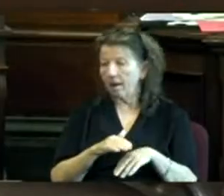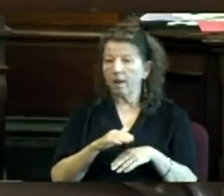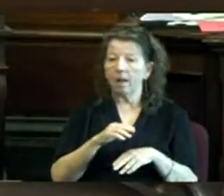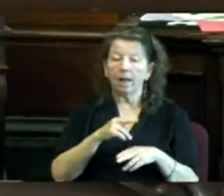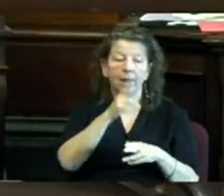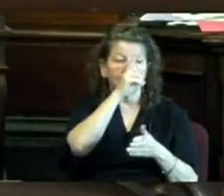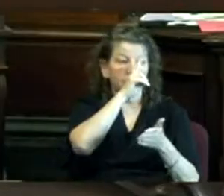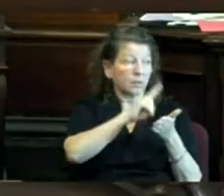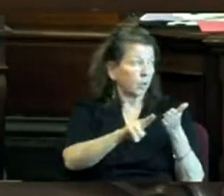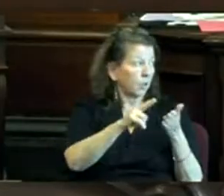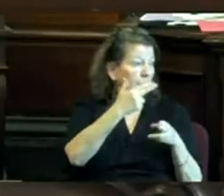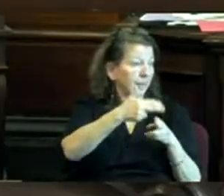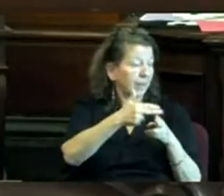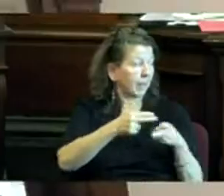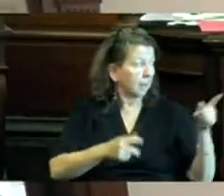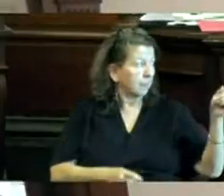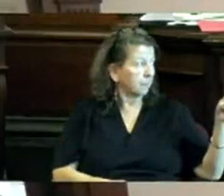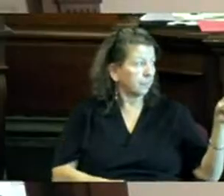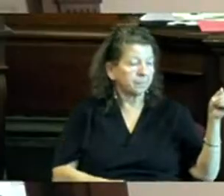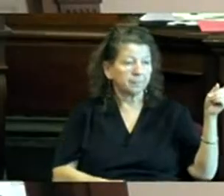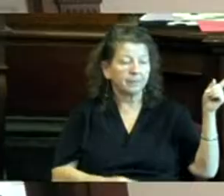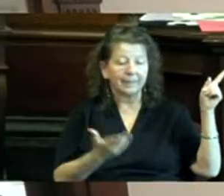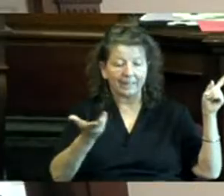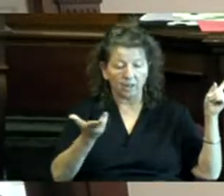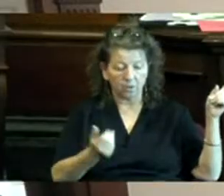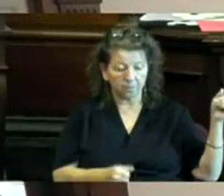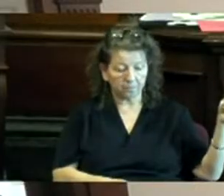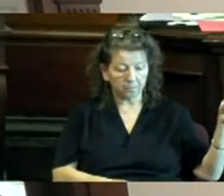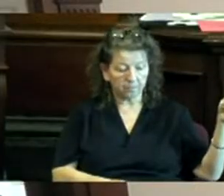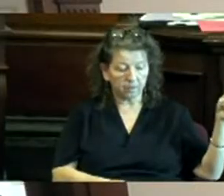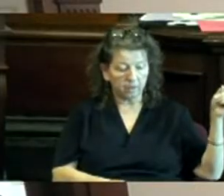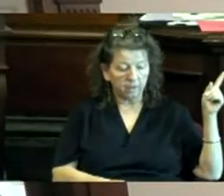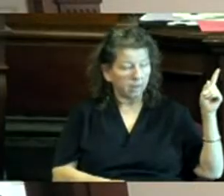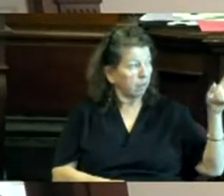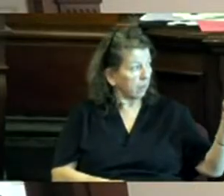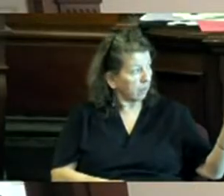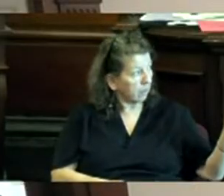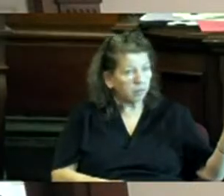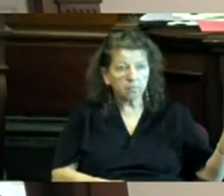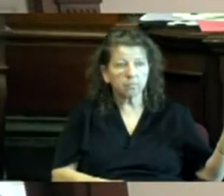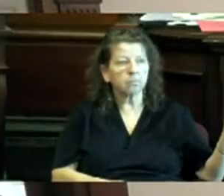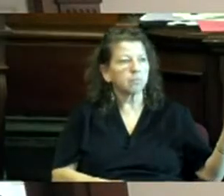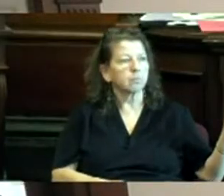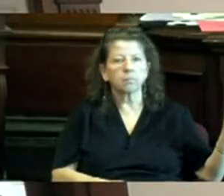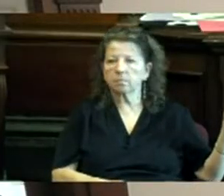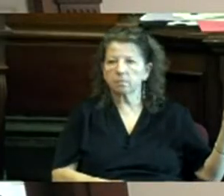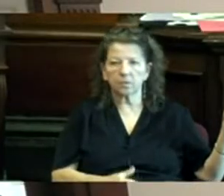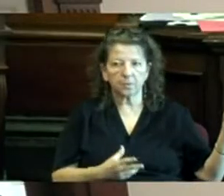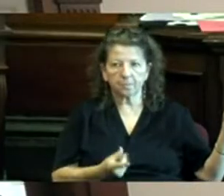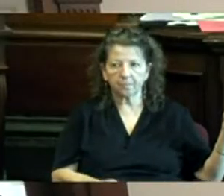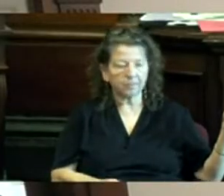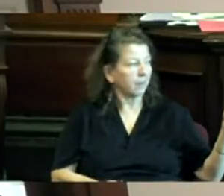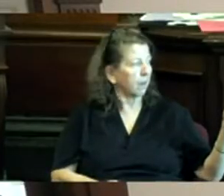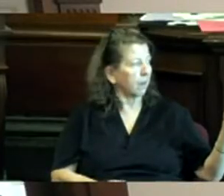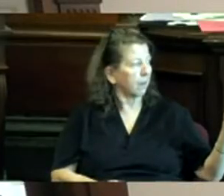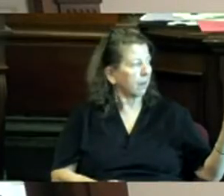time, I will call the public safety Committee to order. And I would ask the clerk if you would please call the roll. Council